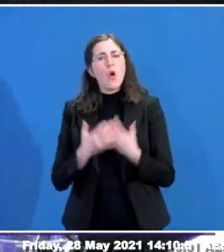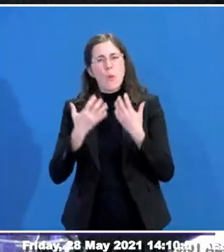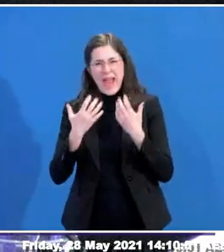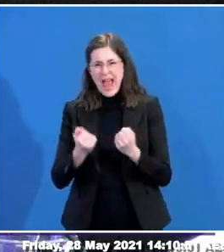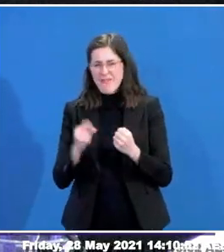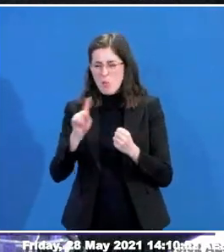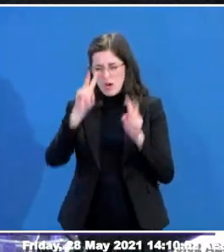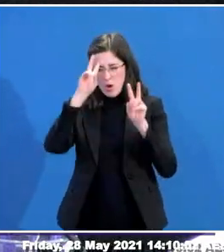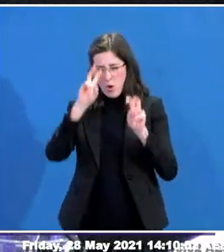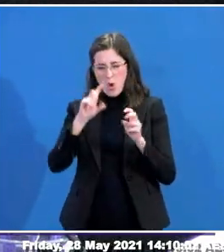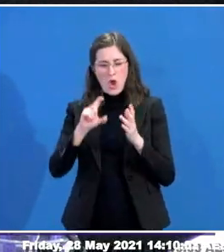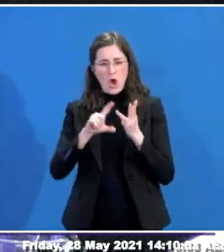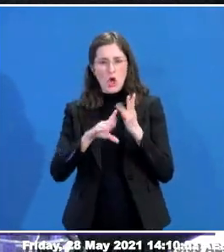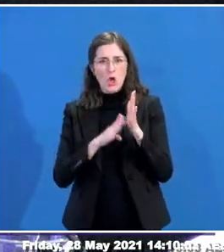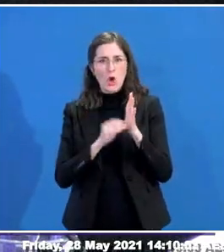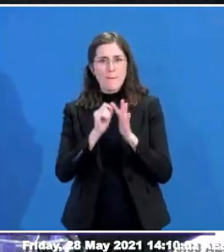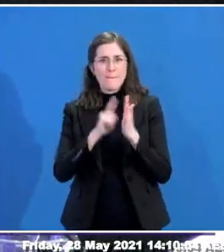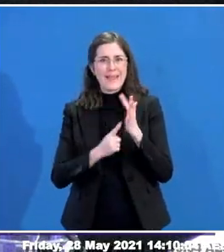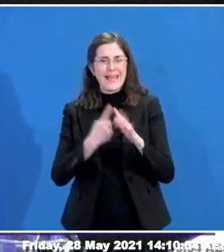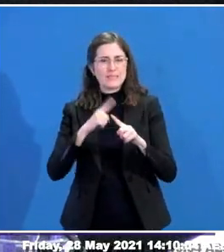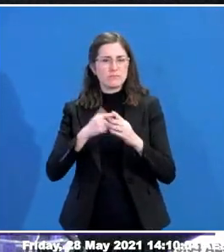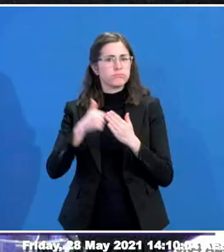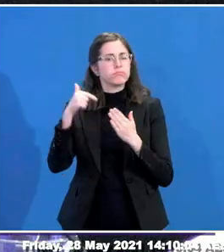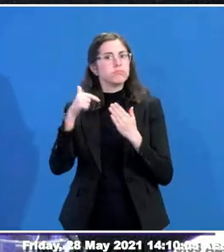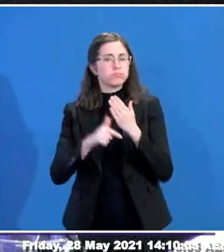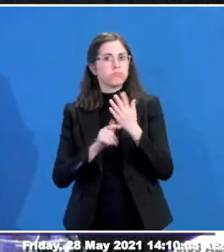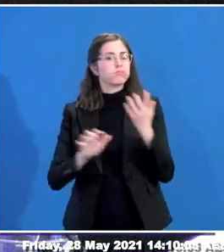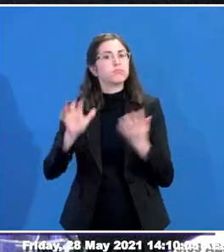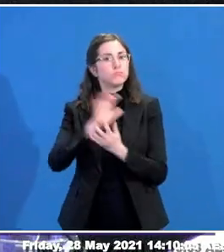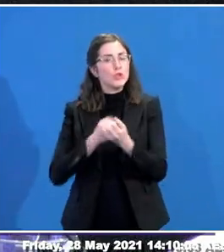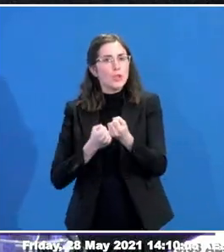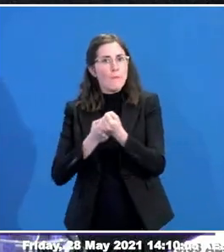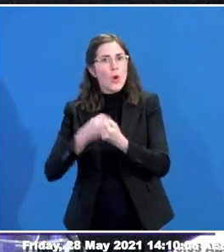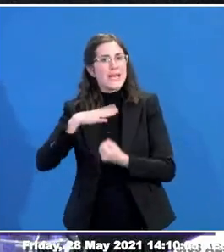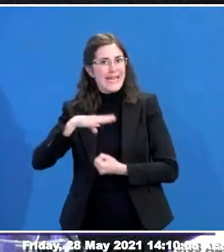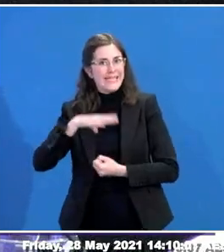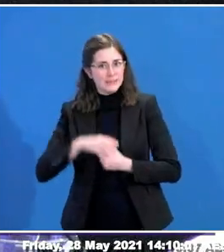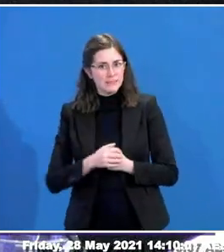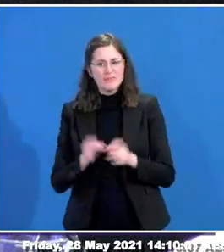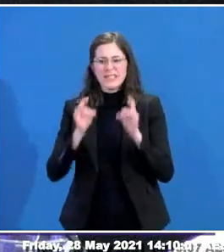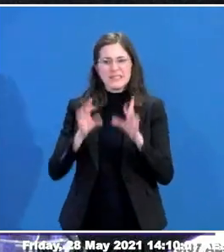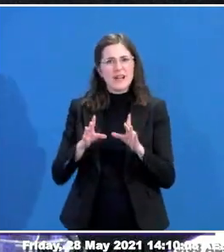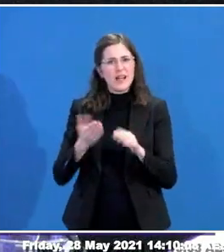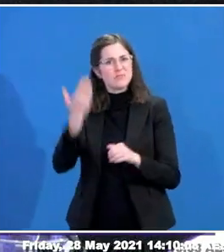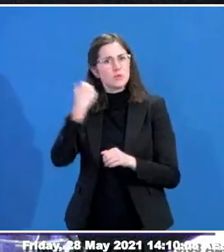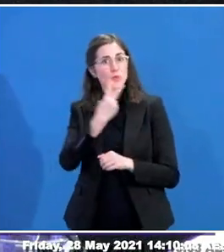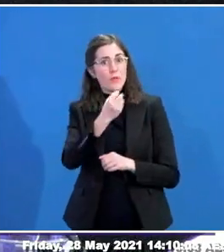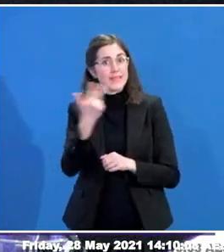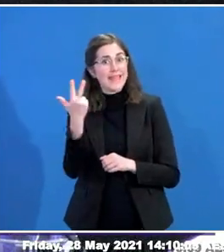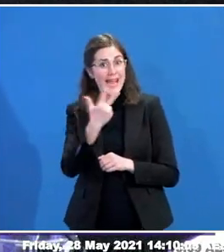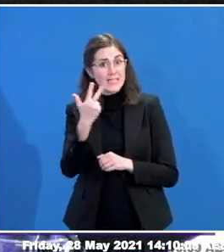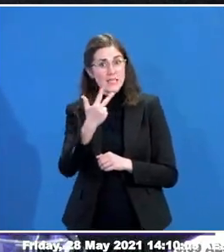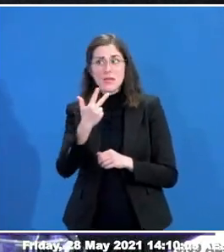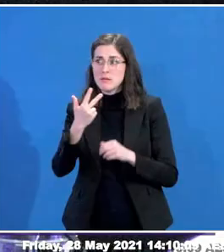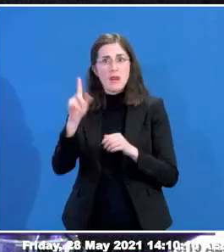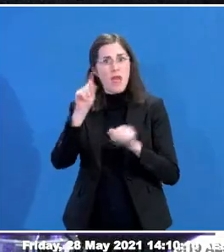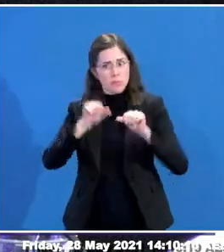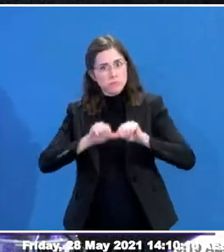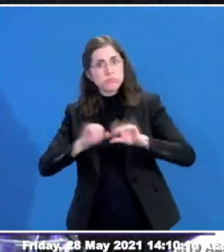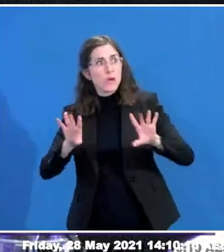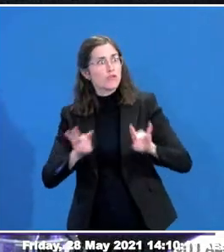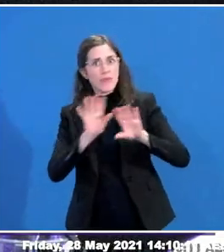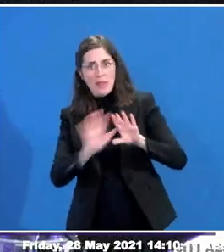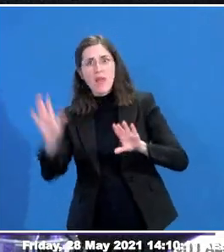Support Needs Pathway, we introduced that in late nationally in 2019.